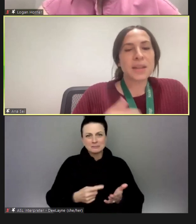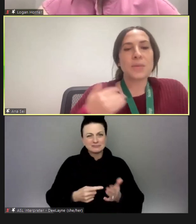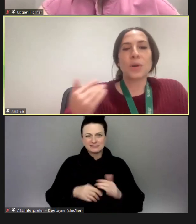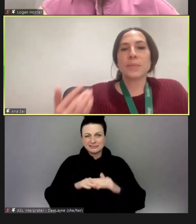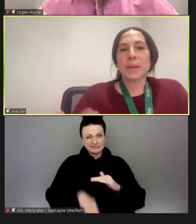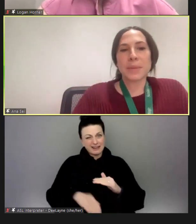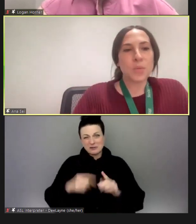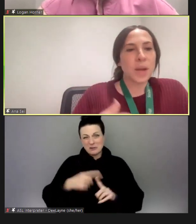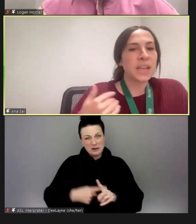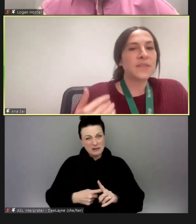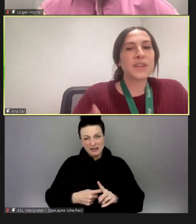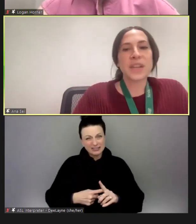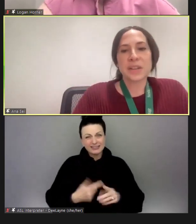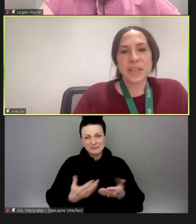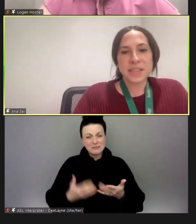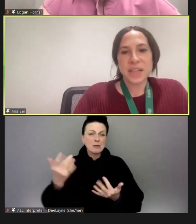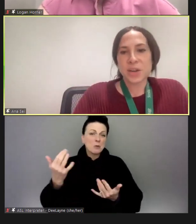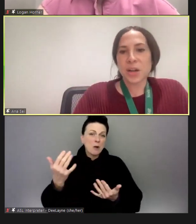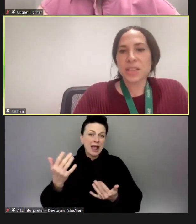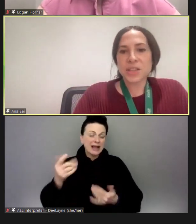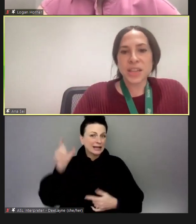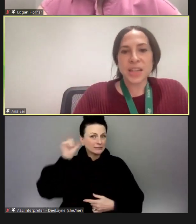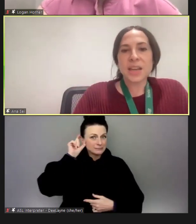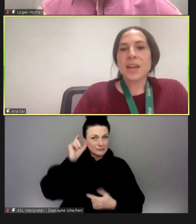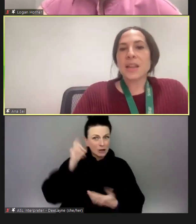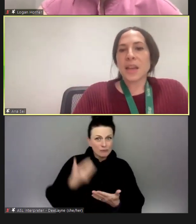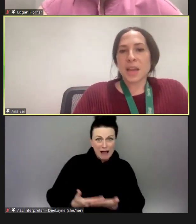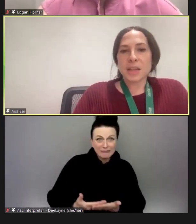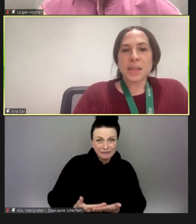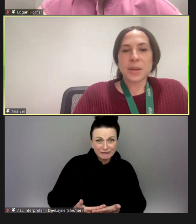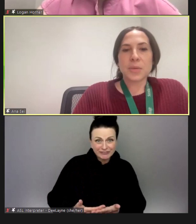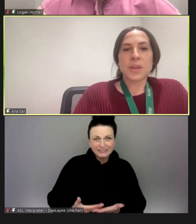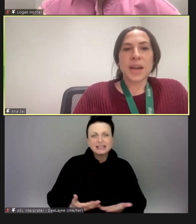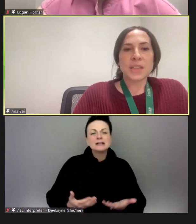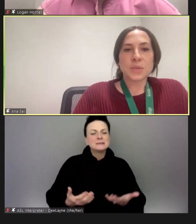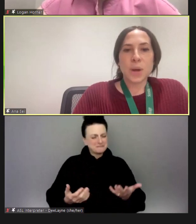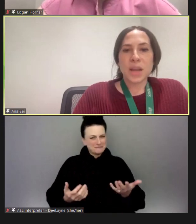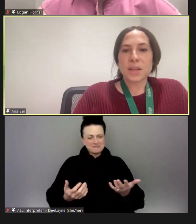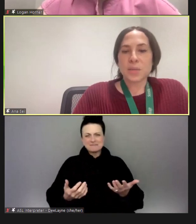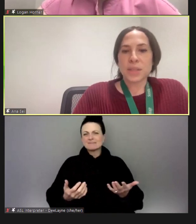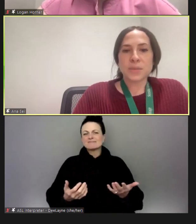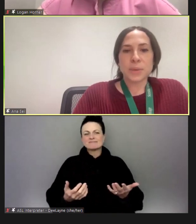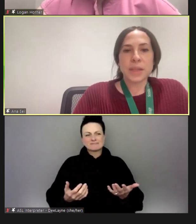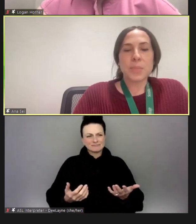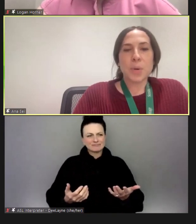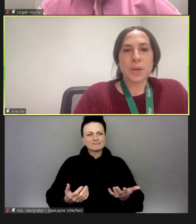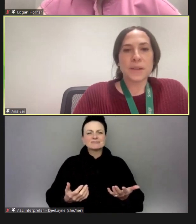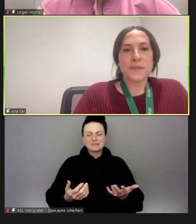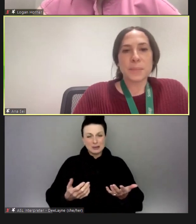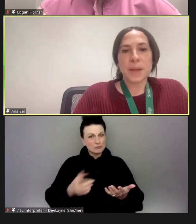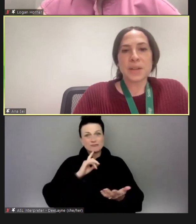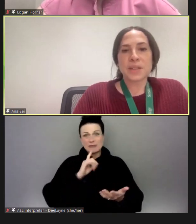we're maybe waiting for hearing technology then you know that's when